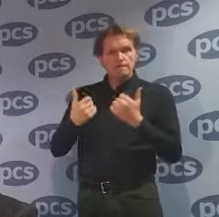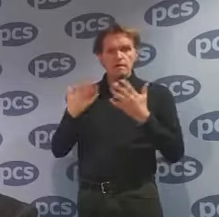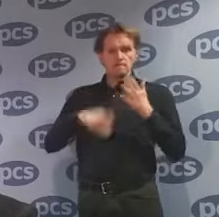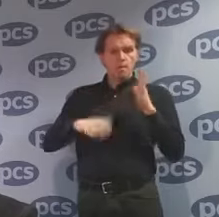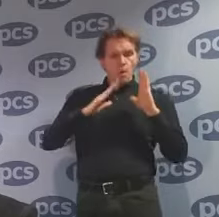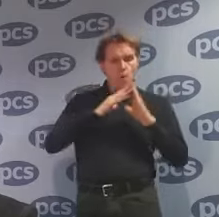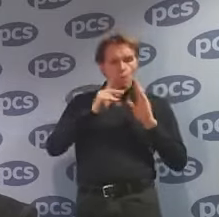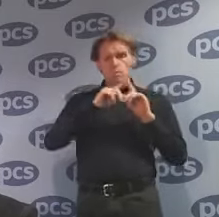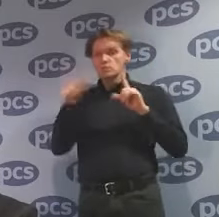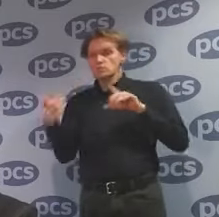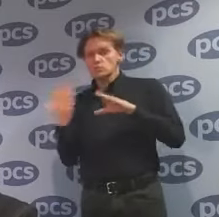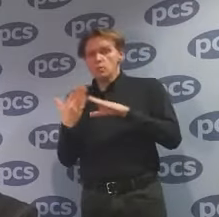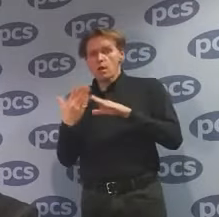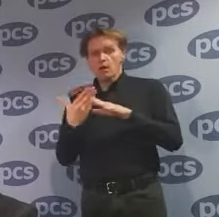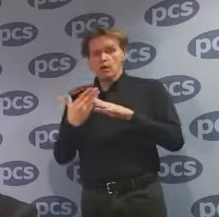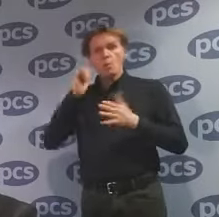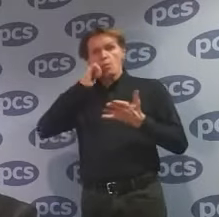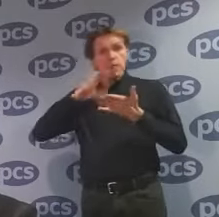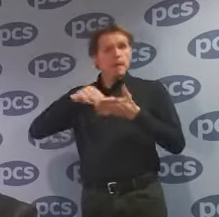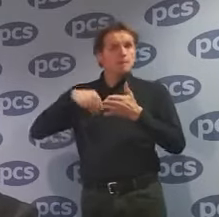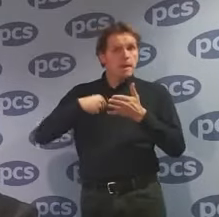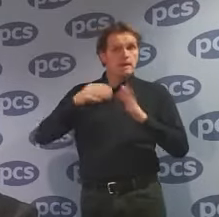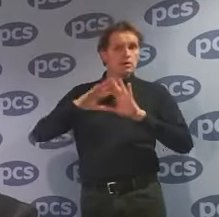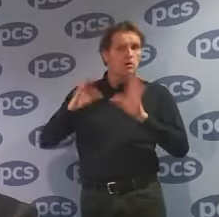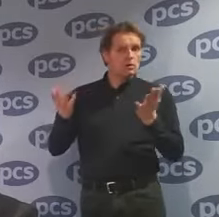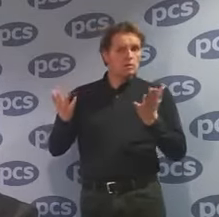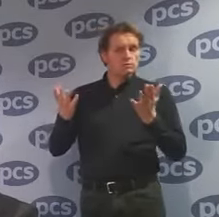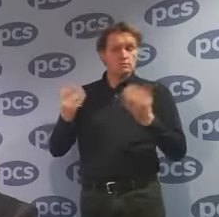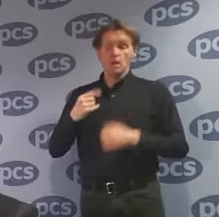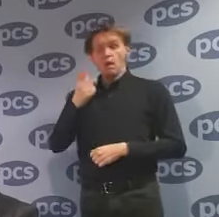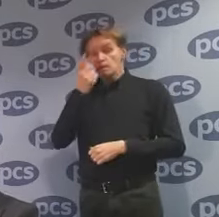get paid and it could well be the case that management could be asking our